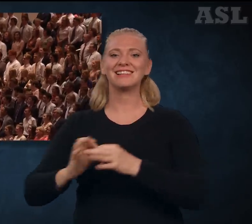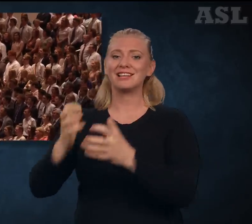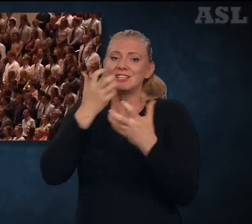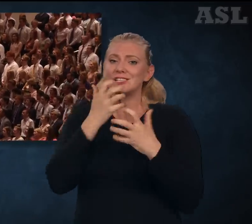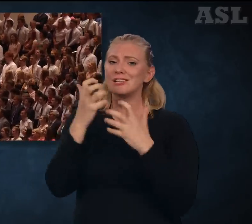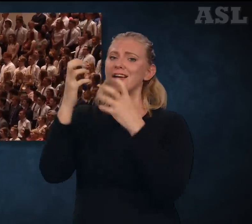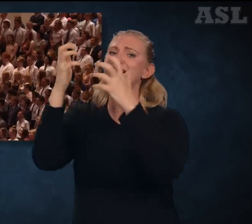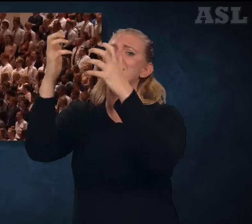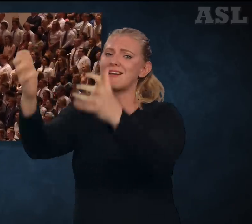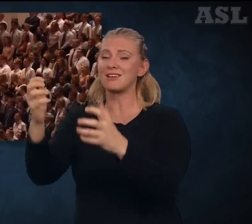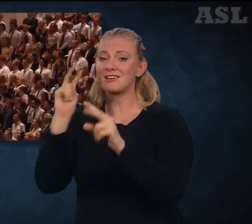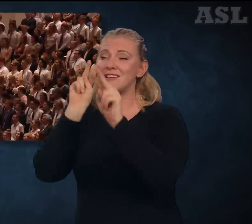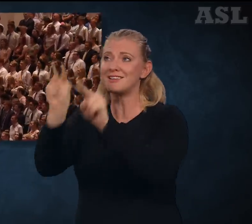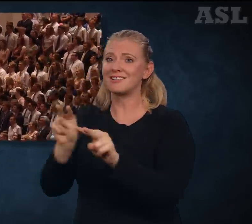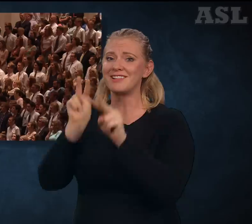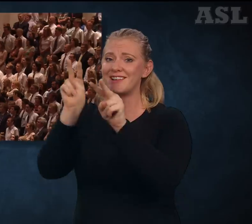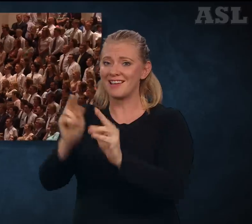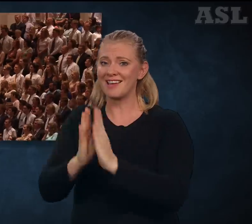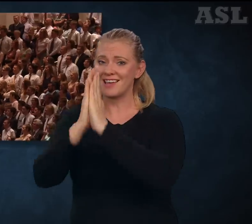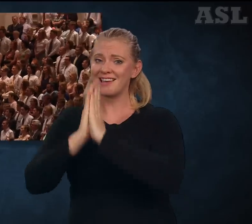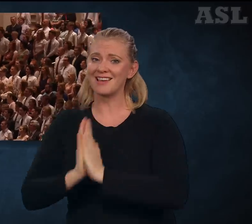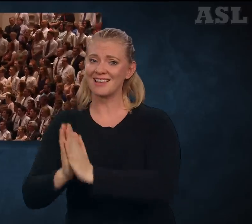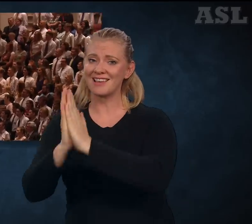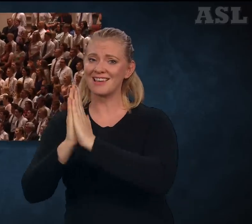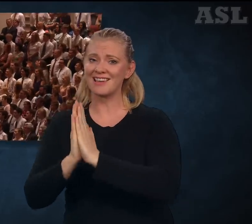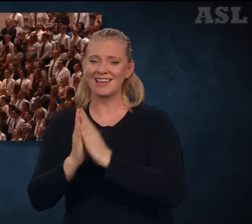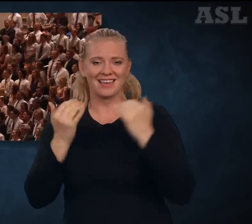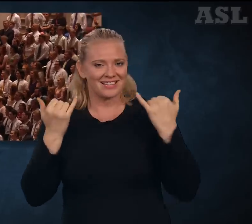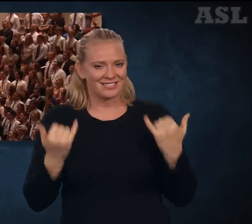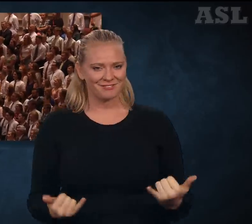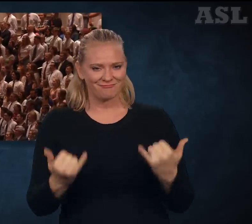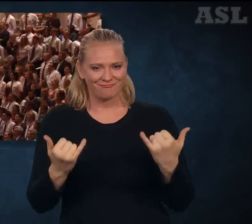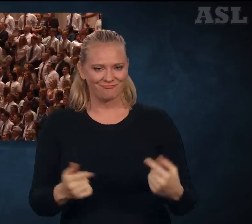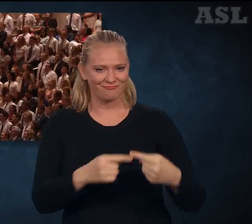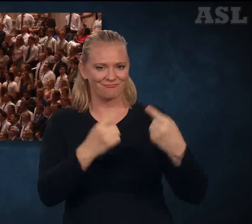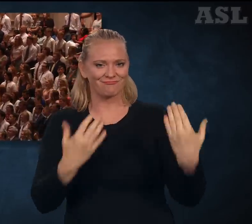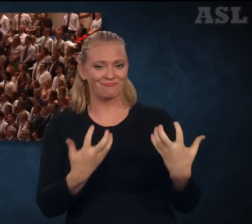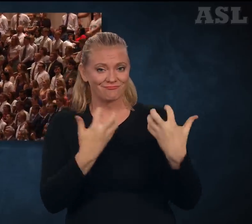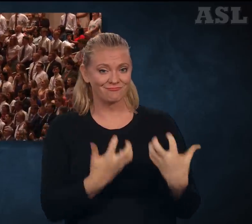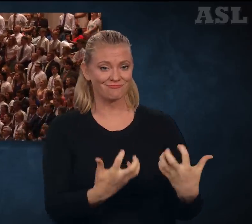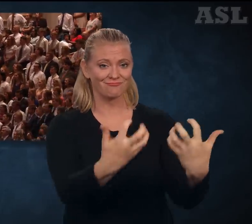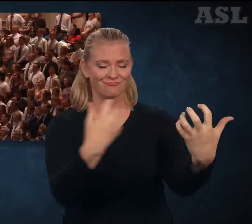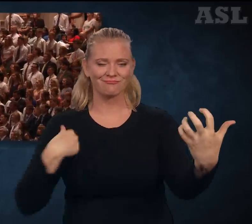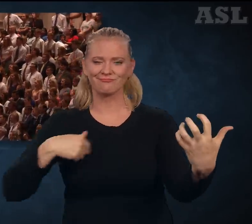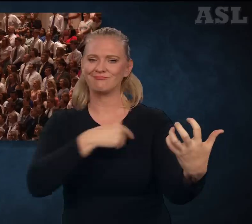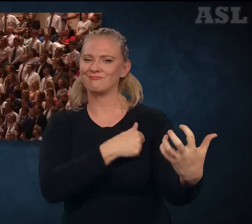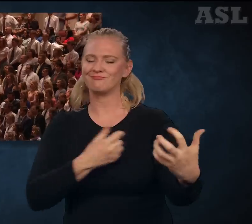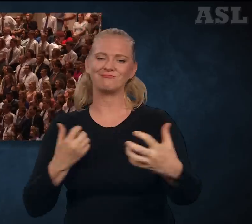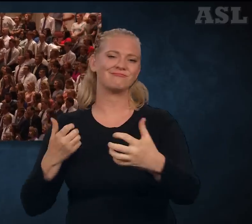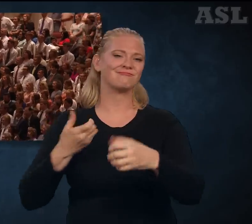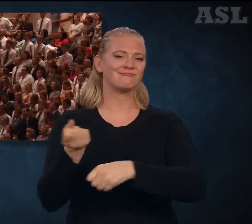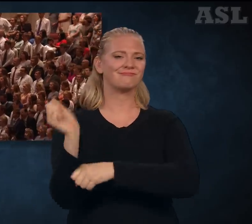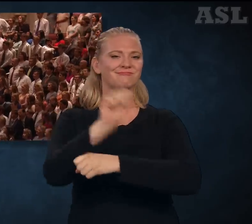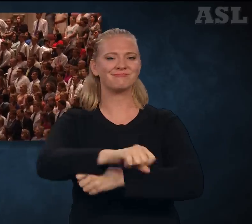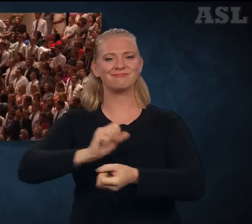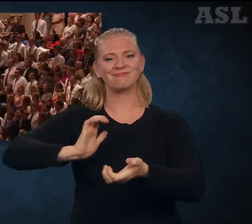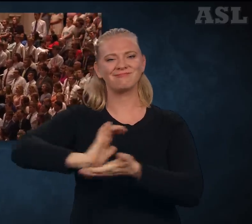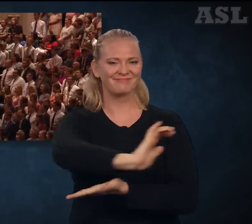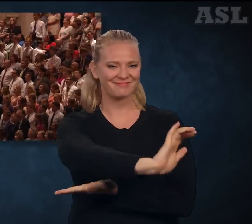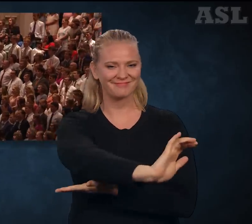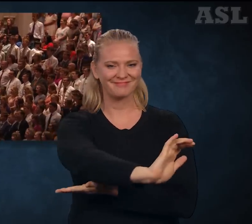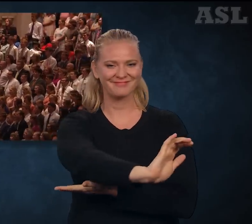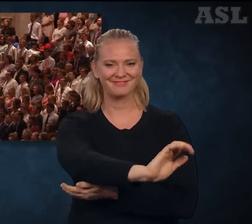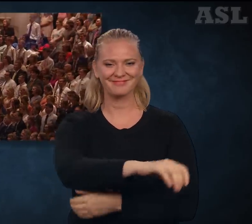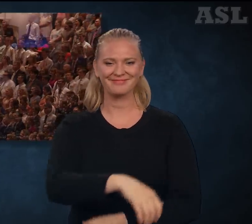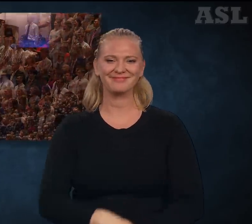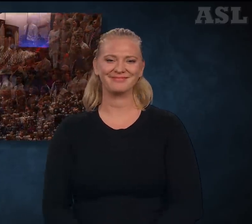SOUND THE WAR-CRY, "WATCH AND PRAY!"